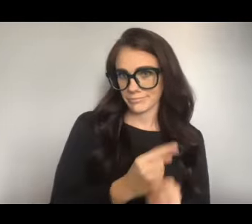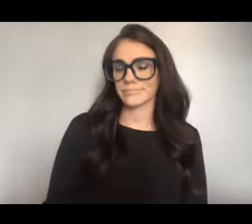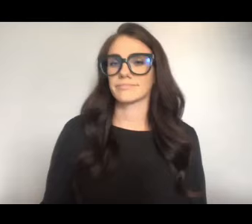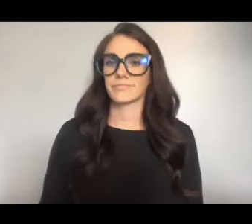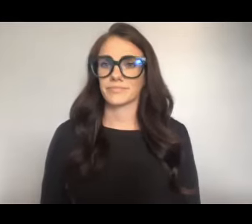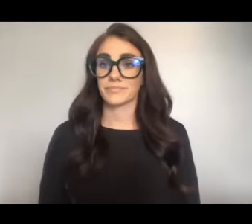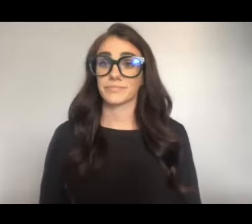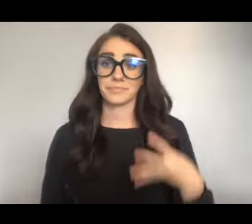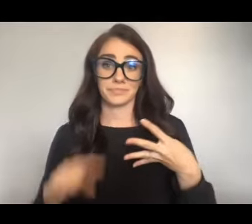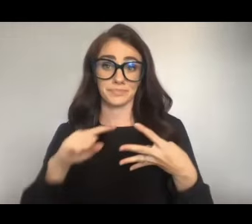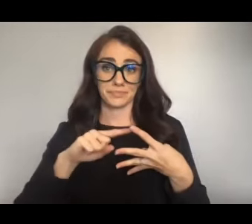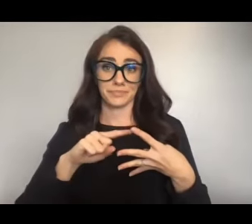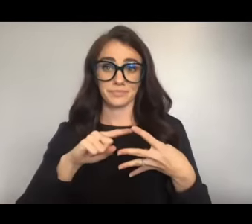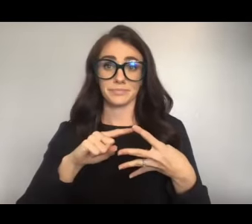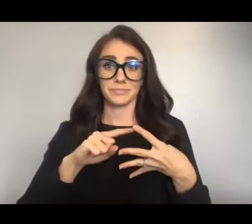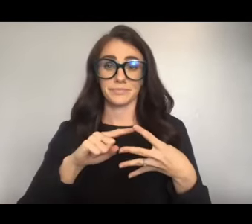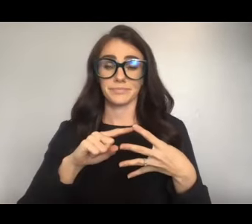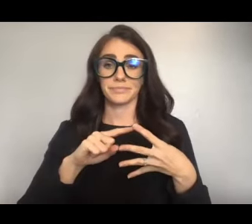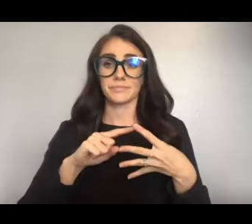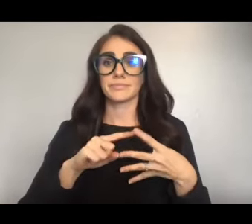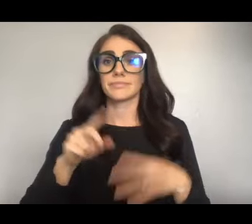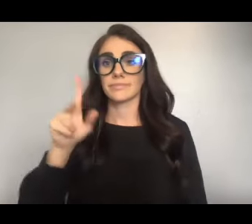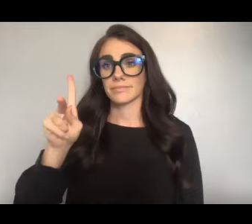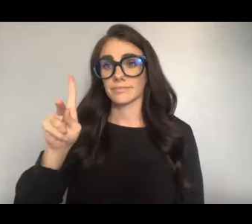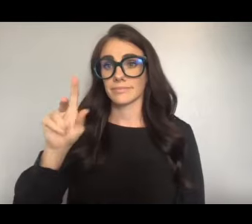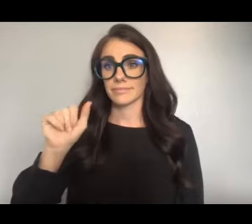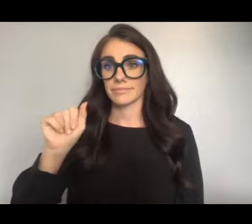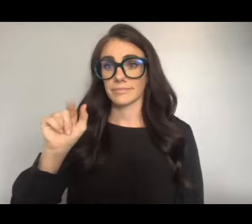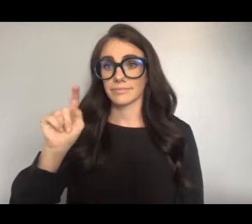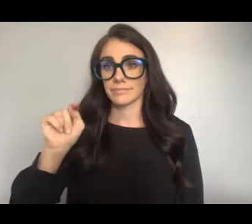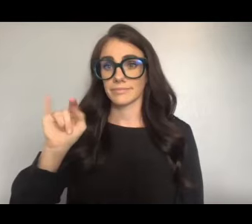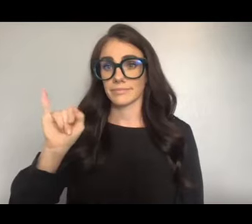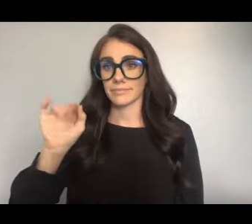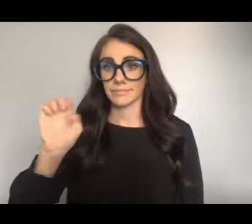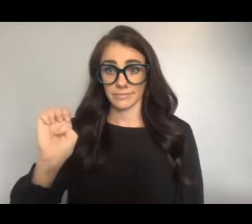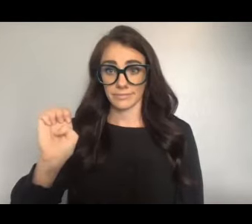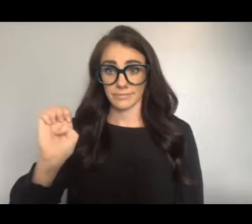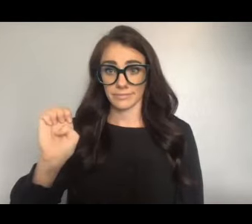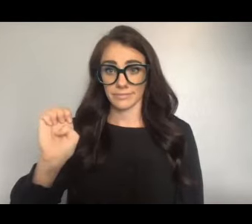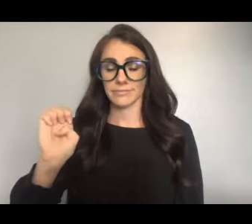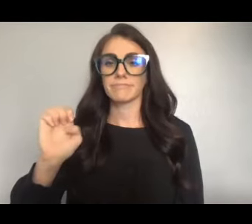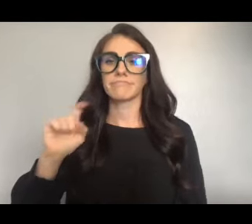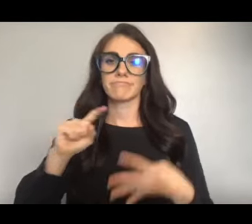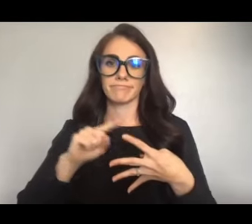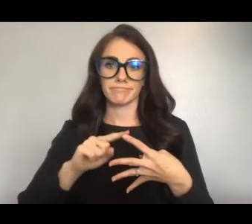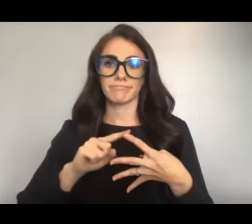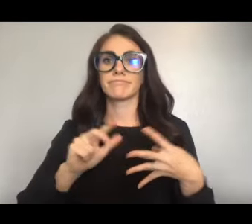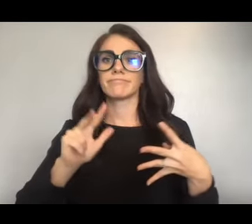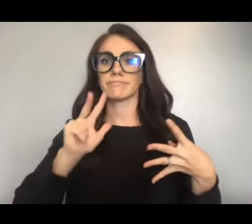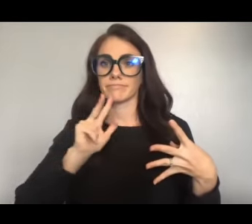and I don't have any brothers. The oldest is Katie